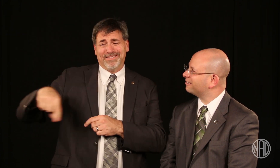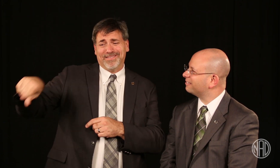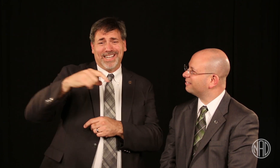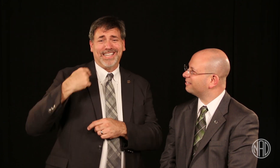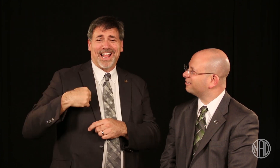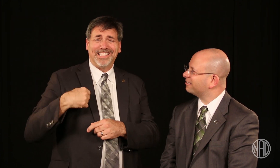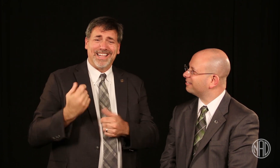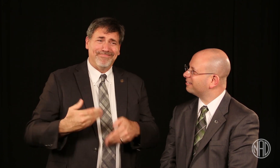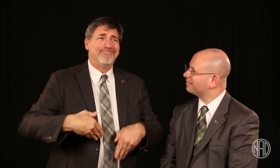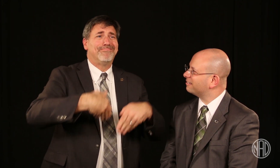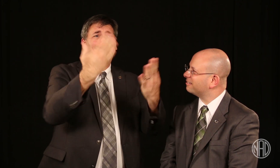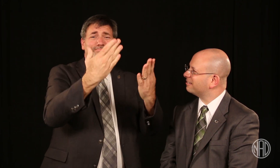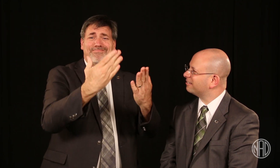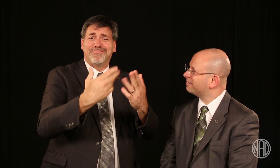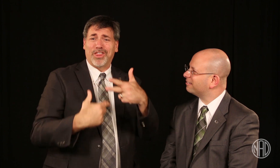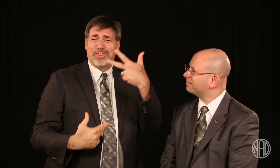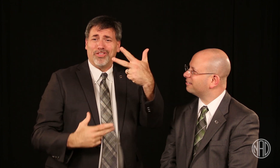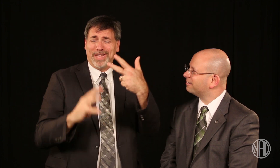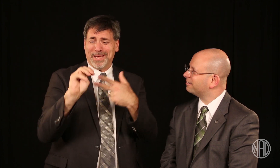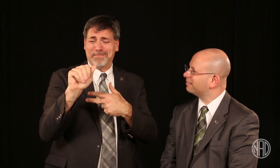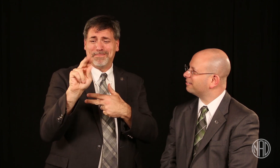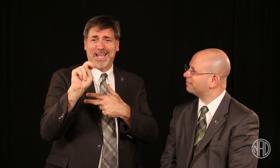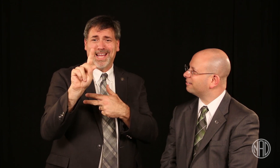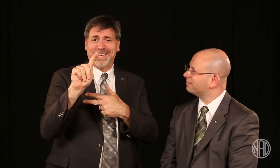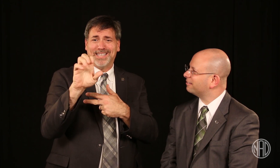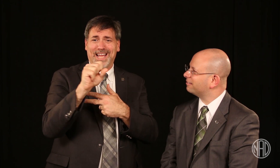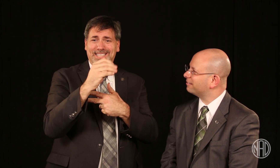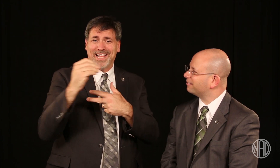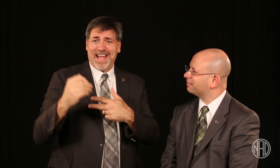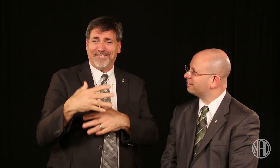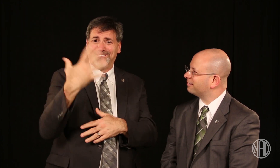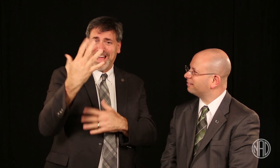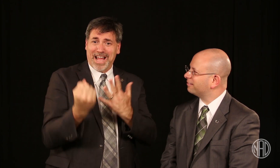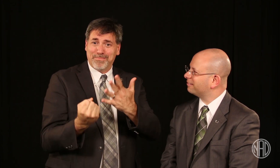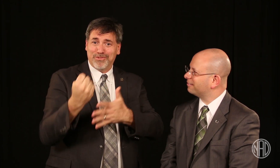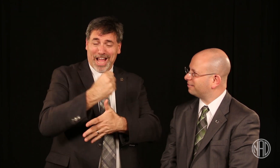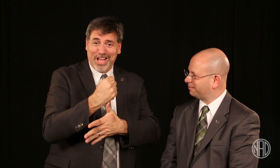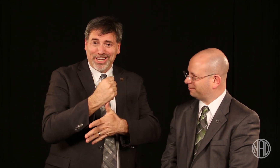where the delegates voted on 3 Mandates and 5 Priorities for the NAD.